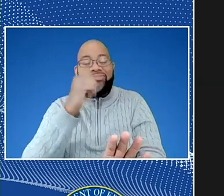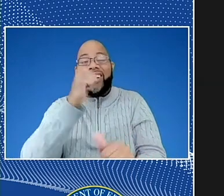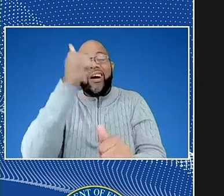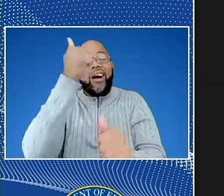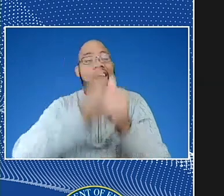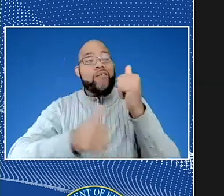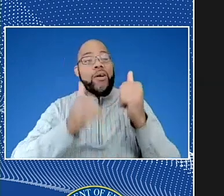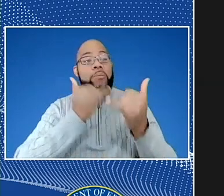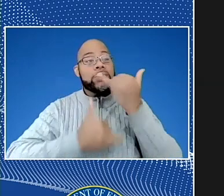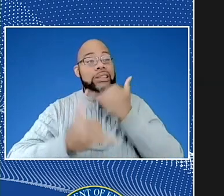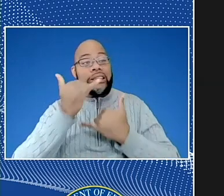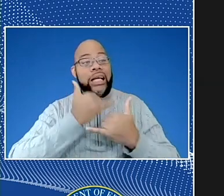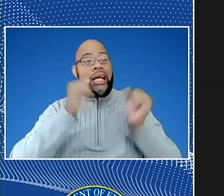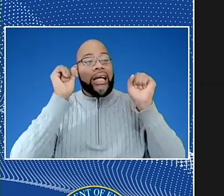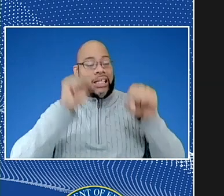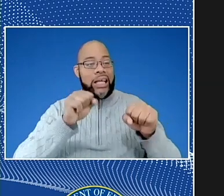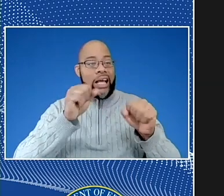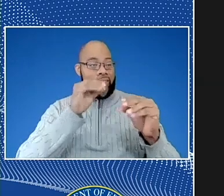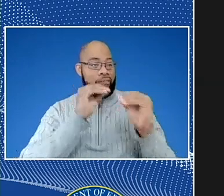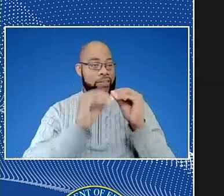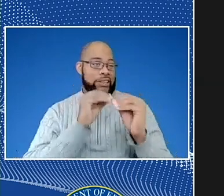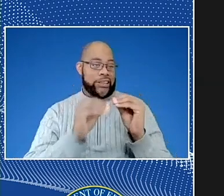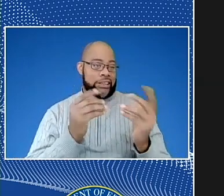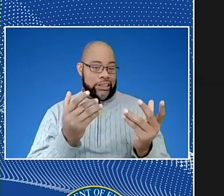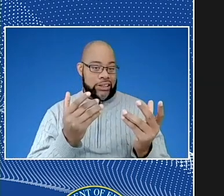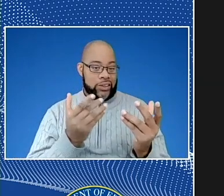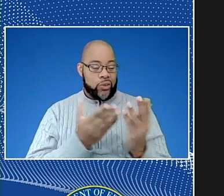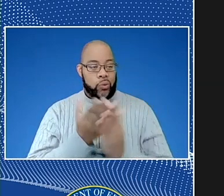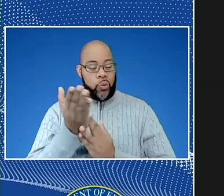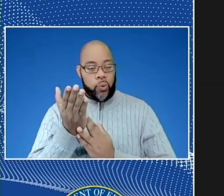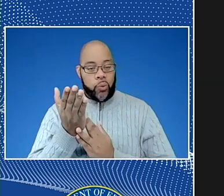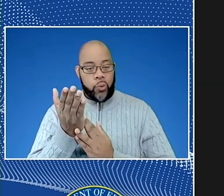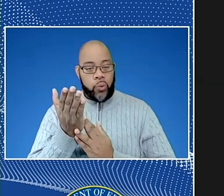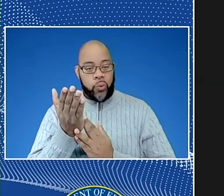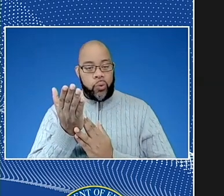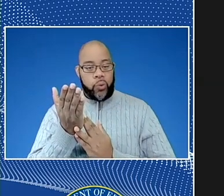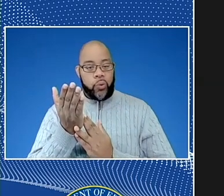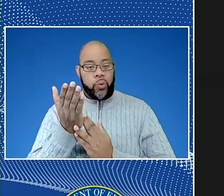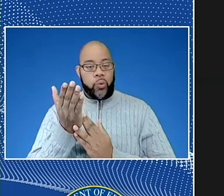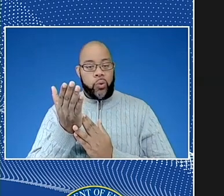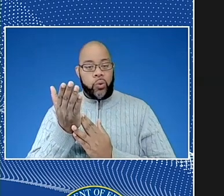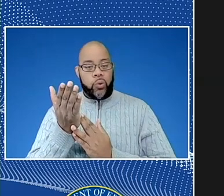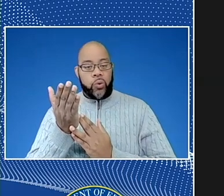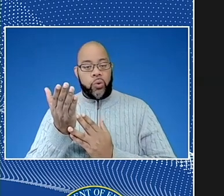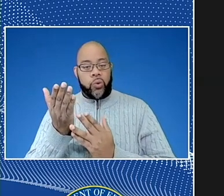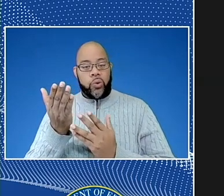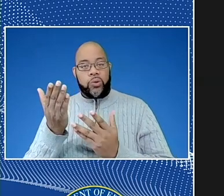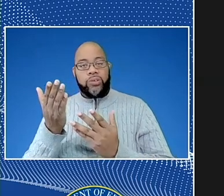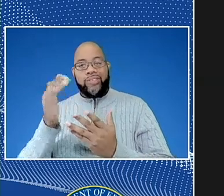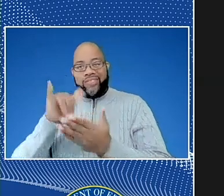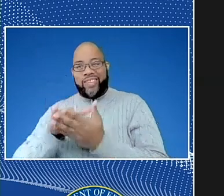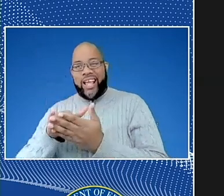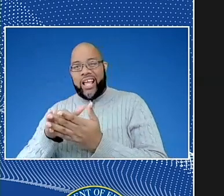correctable through the mistake correcting functions of both the servicers and the